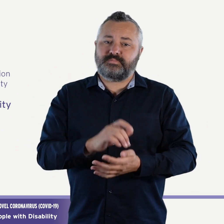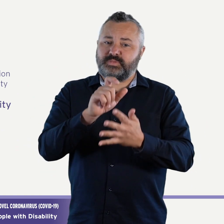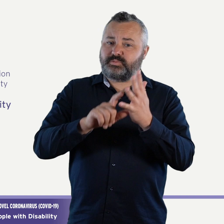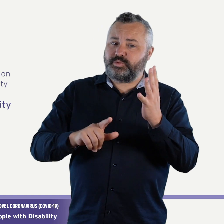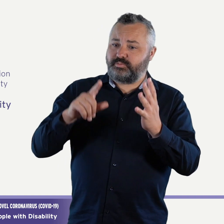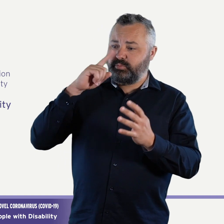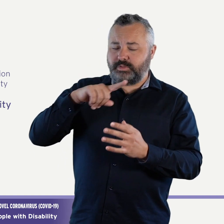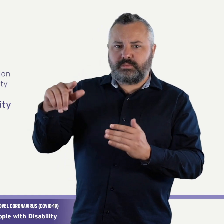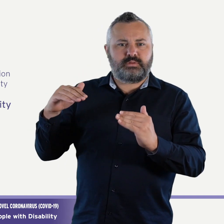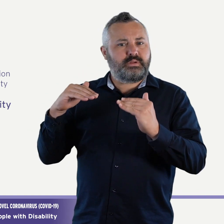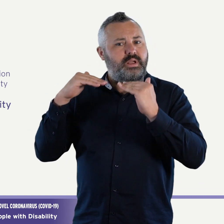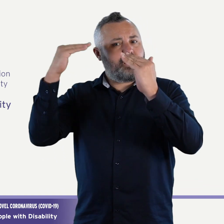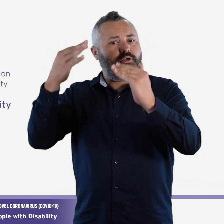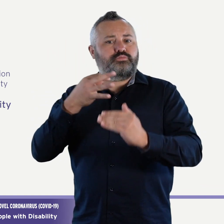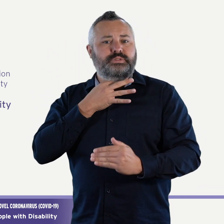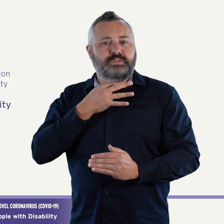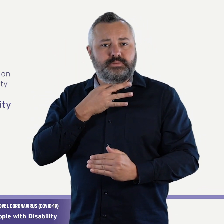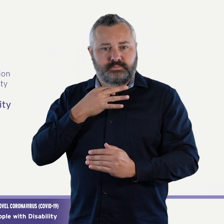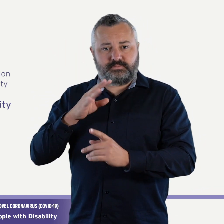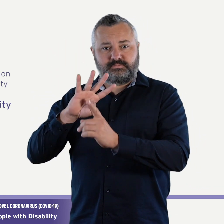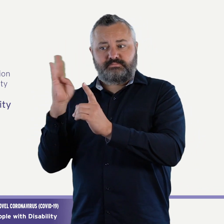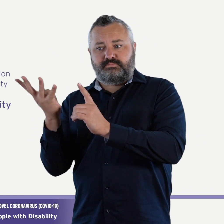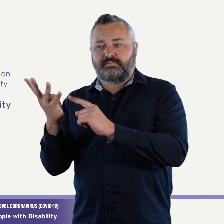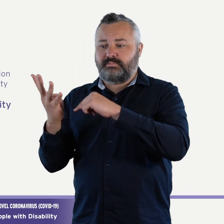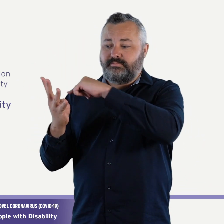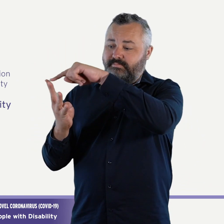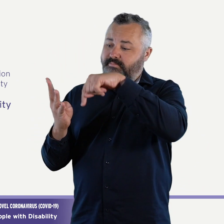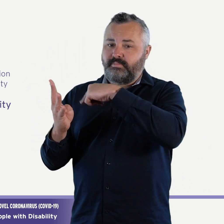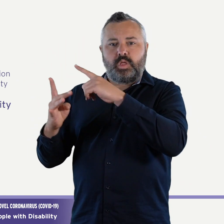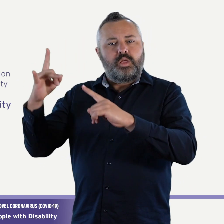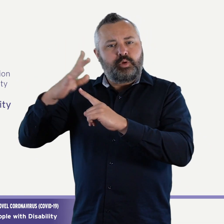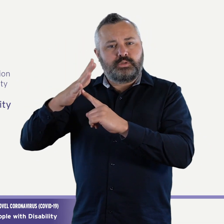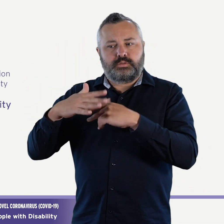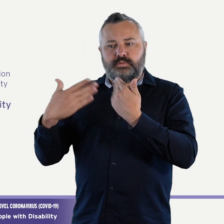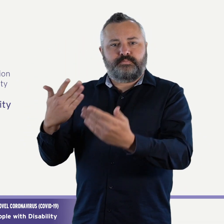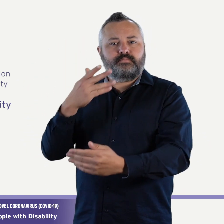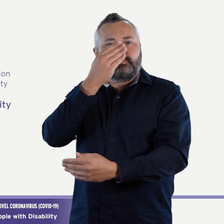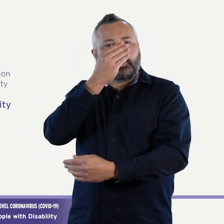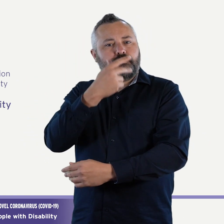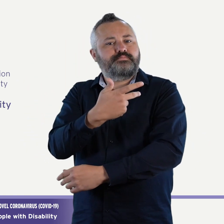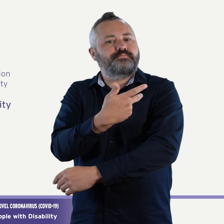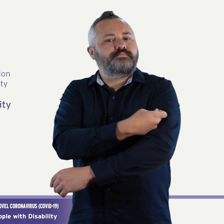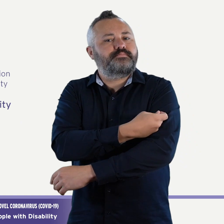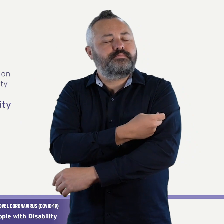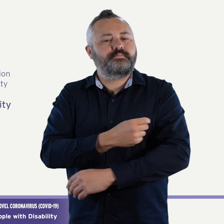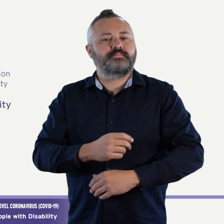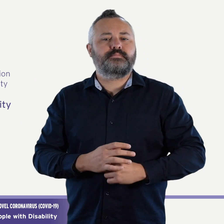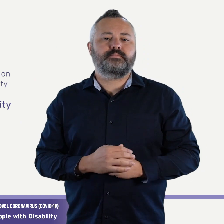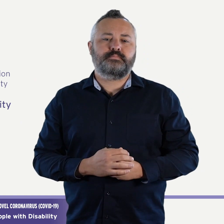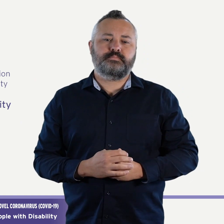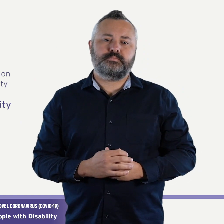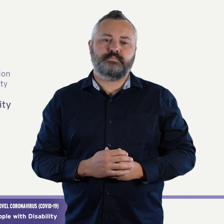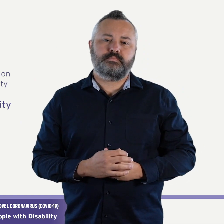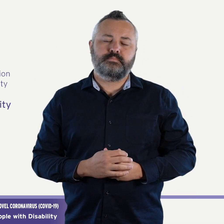Prioritise influenza vaccination for high-risk people with disability, carers, families and support workers.